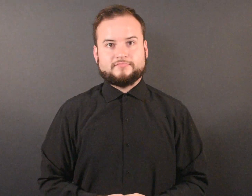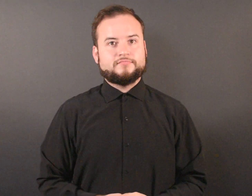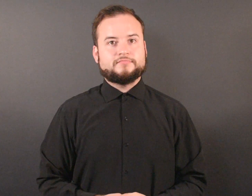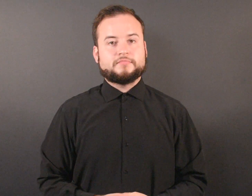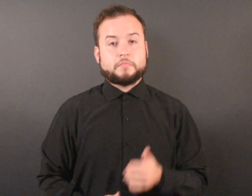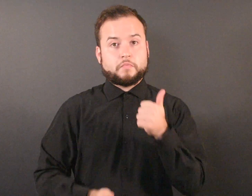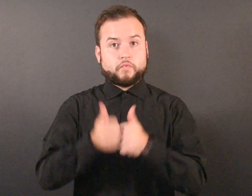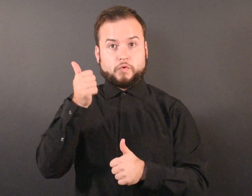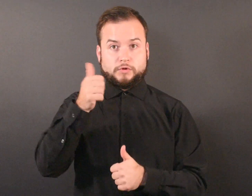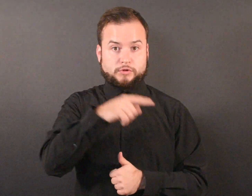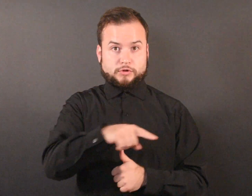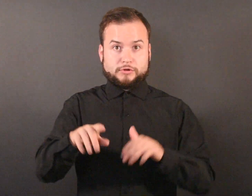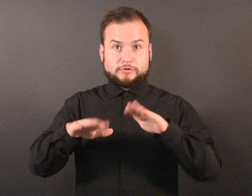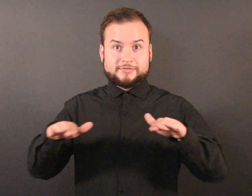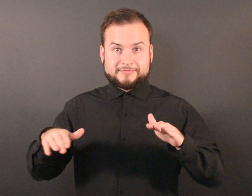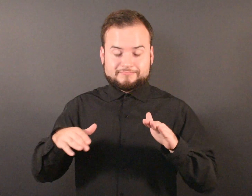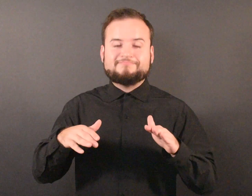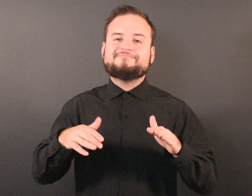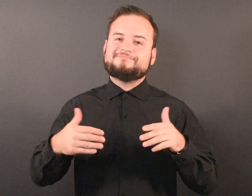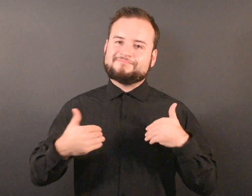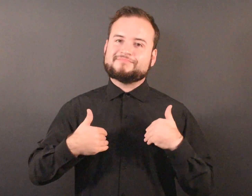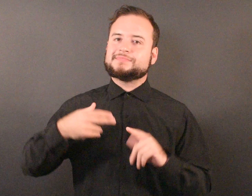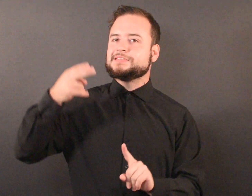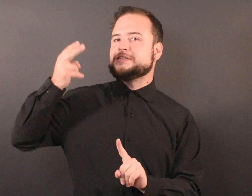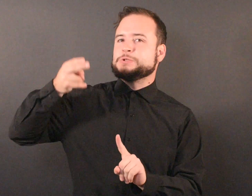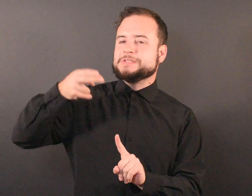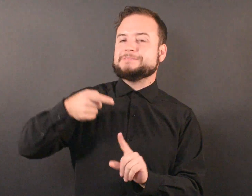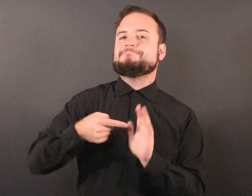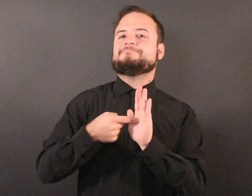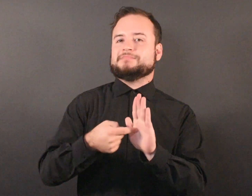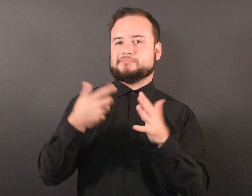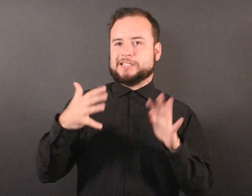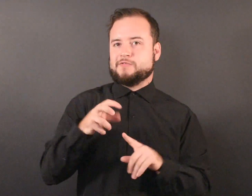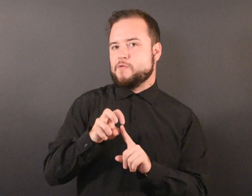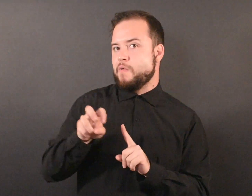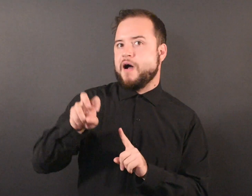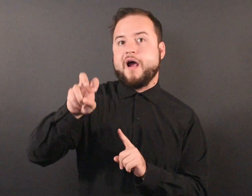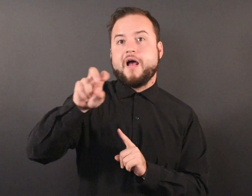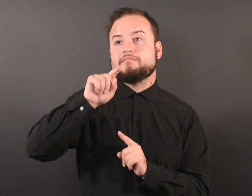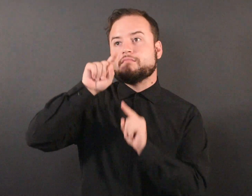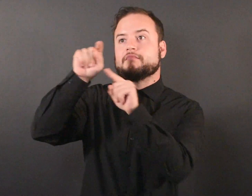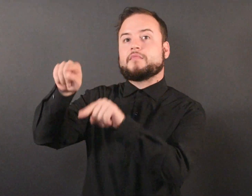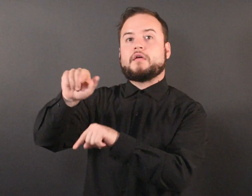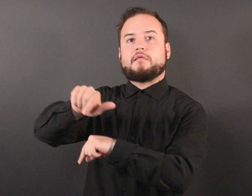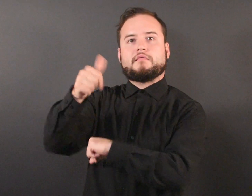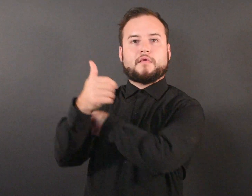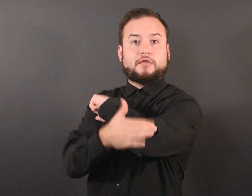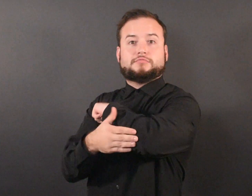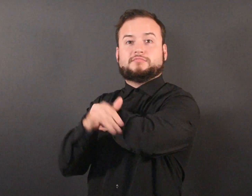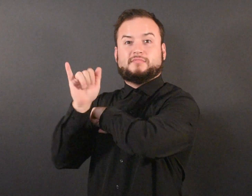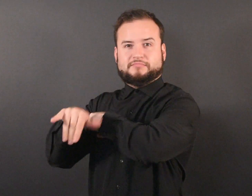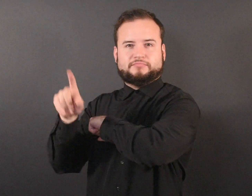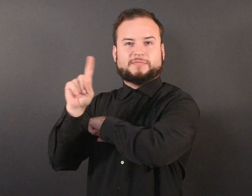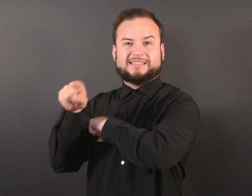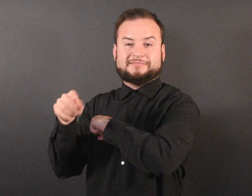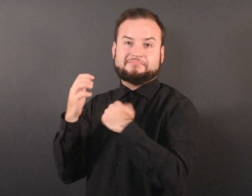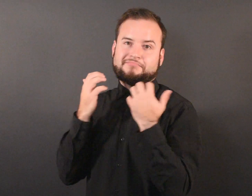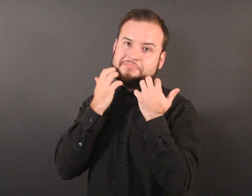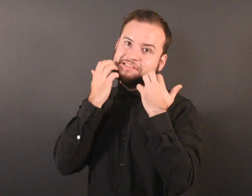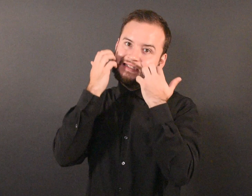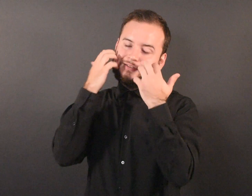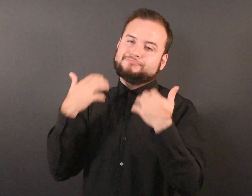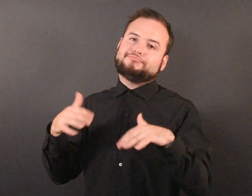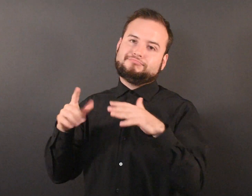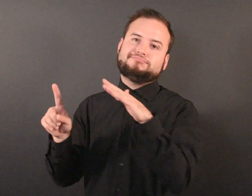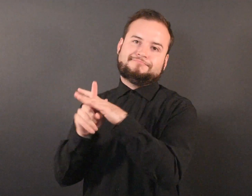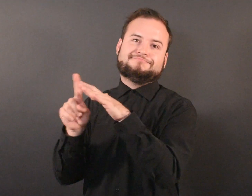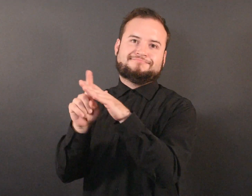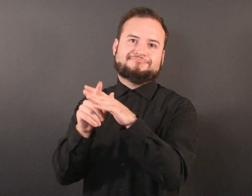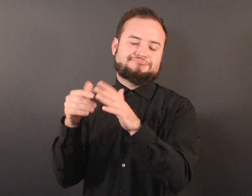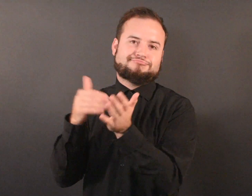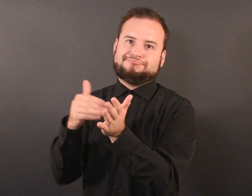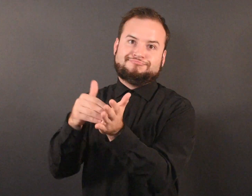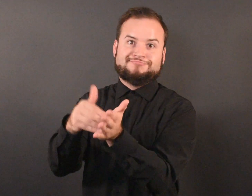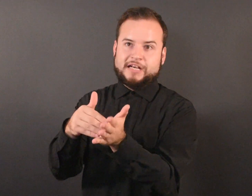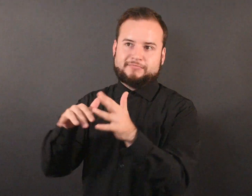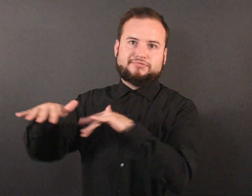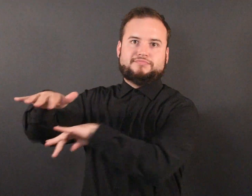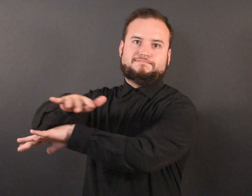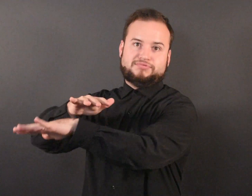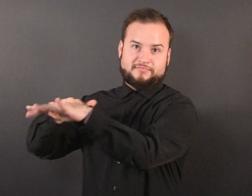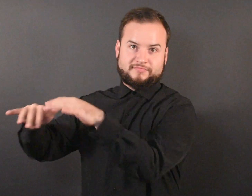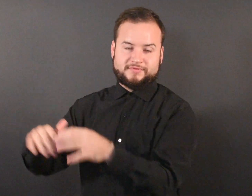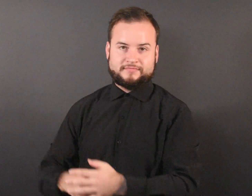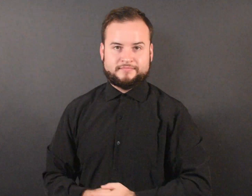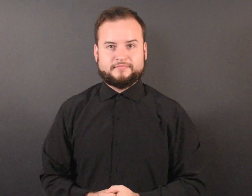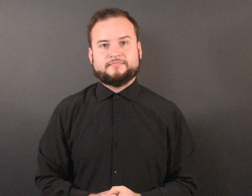Most of these children had a history of travel to a country where measles is common and circulating.